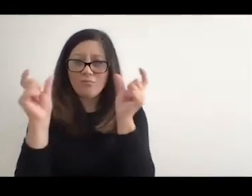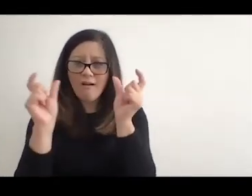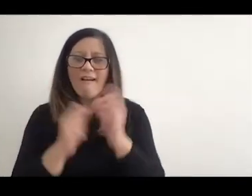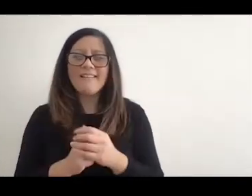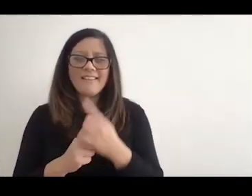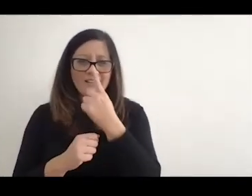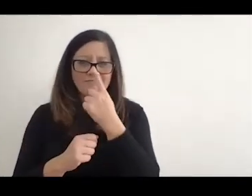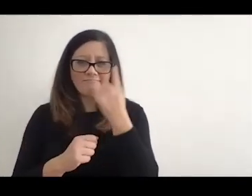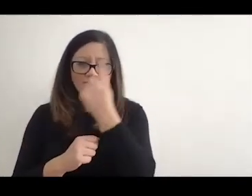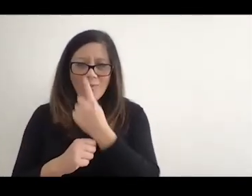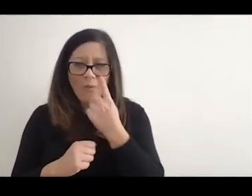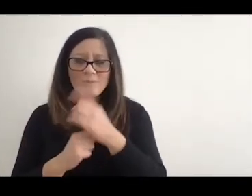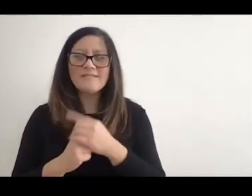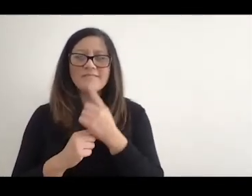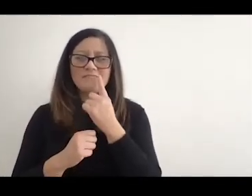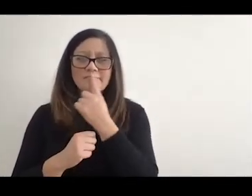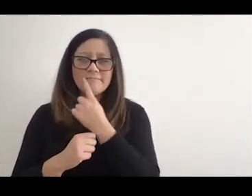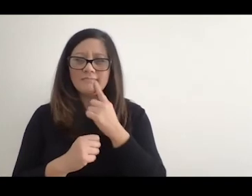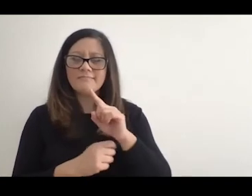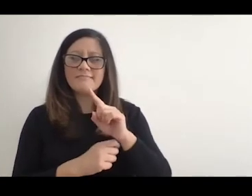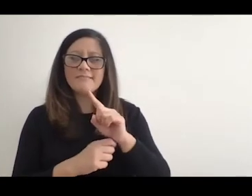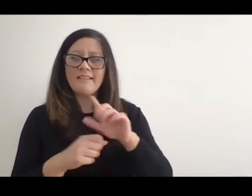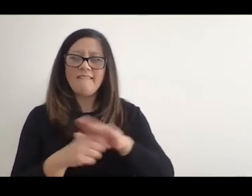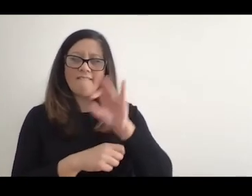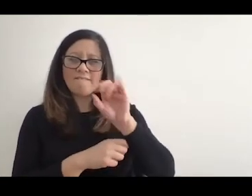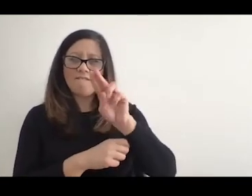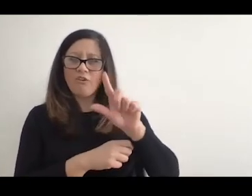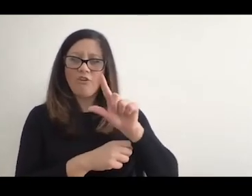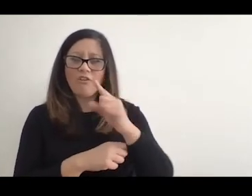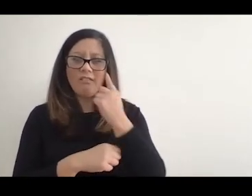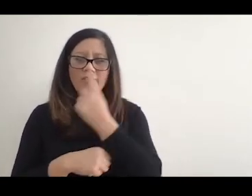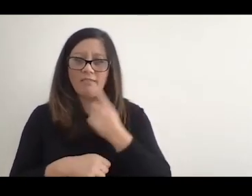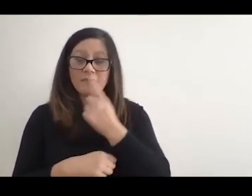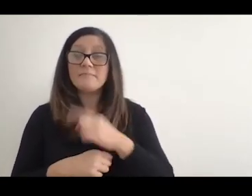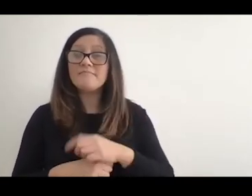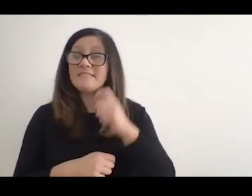And skin that is dark coffee colored.